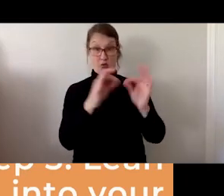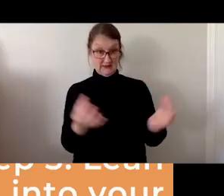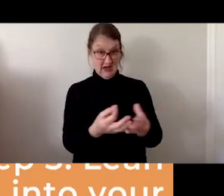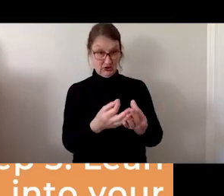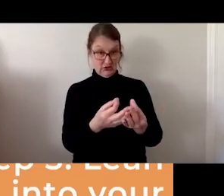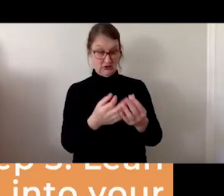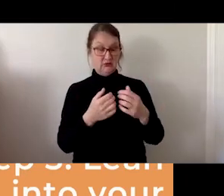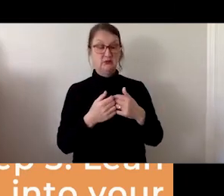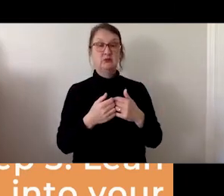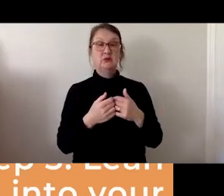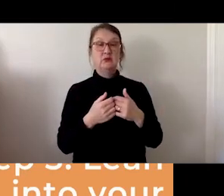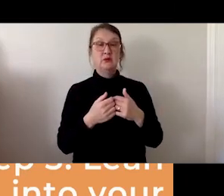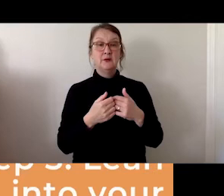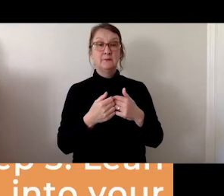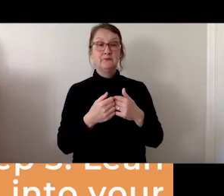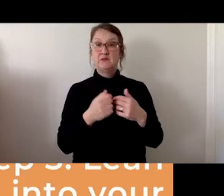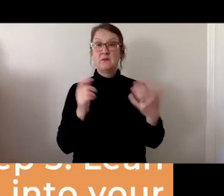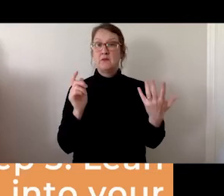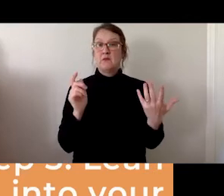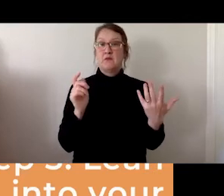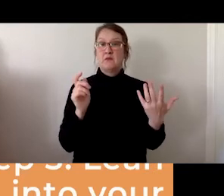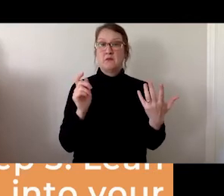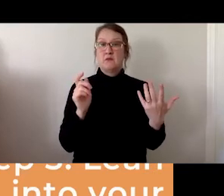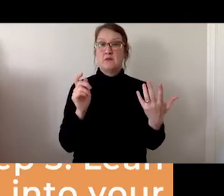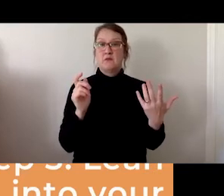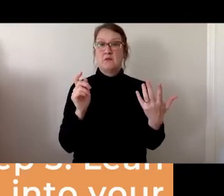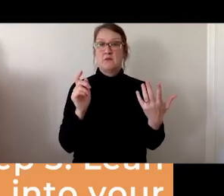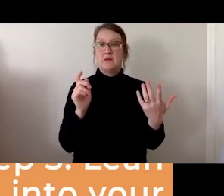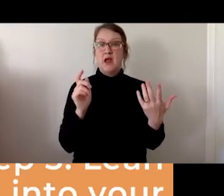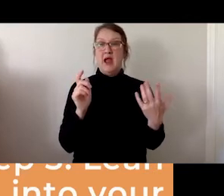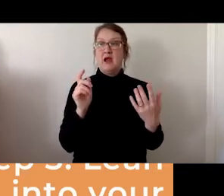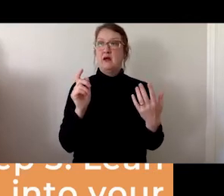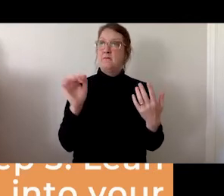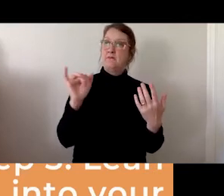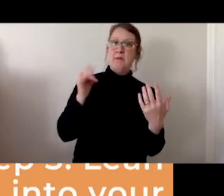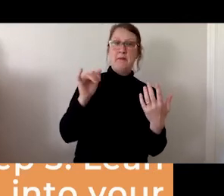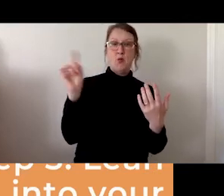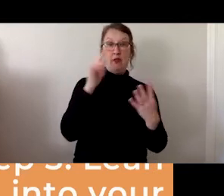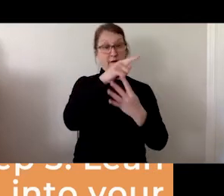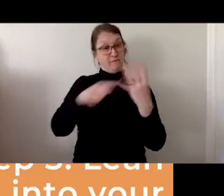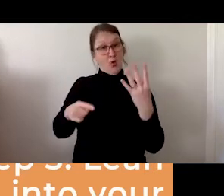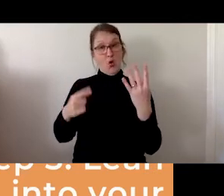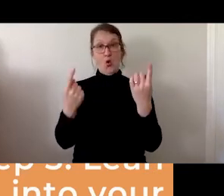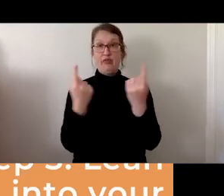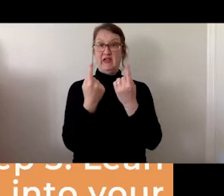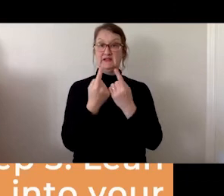template, "What are the four pillars that a new strategies in times of uncertainty should have in an arts organisation?" I would say these